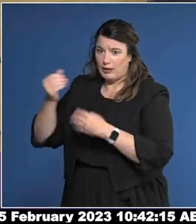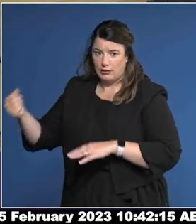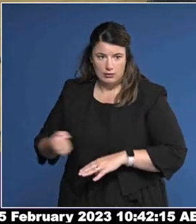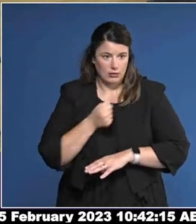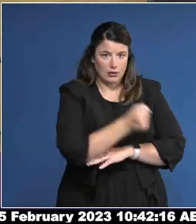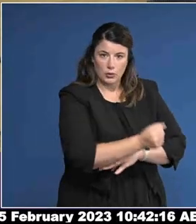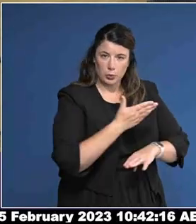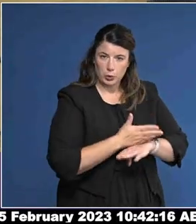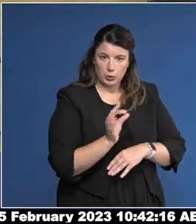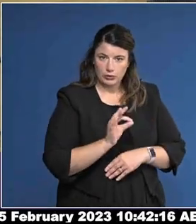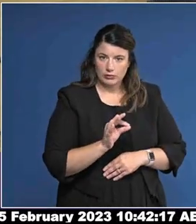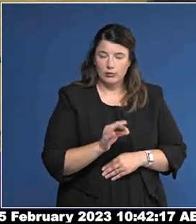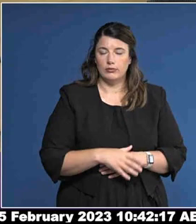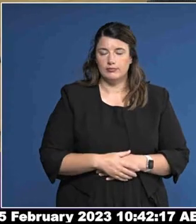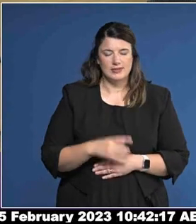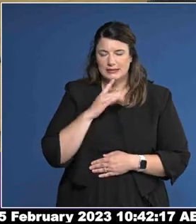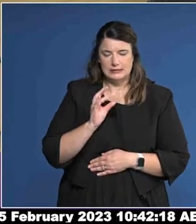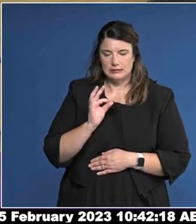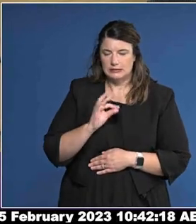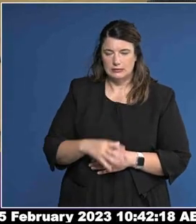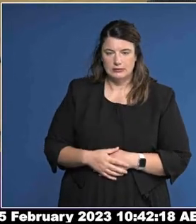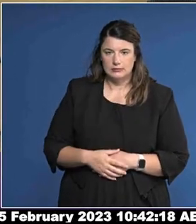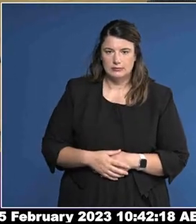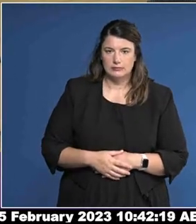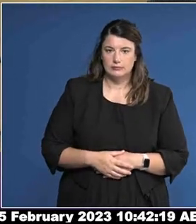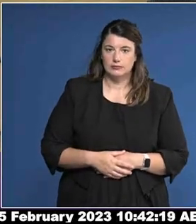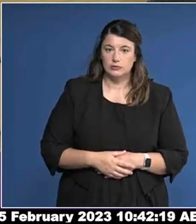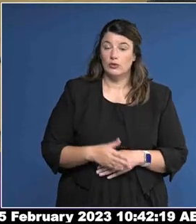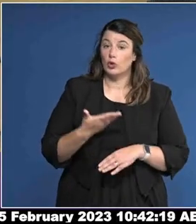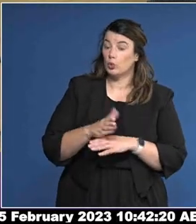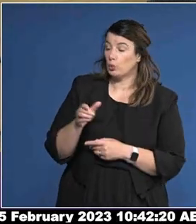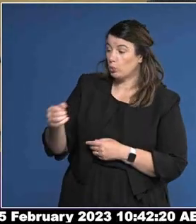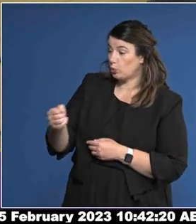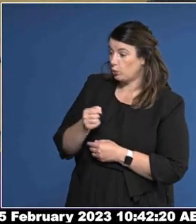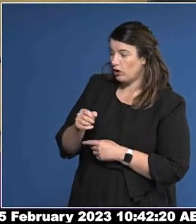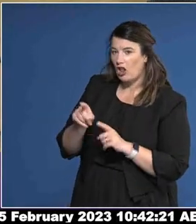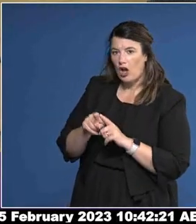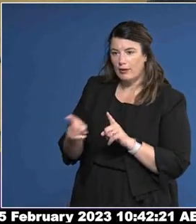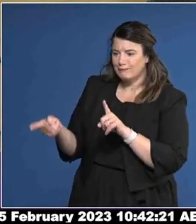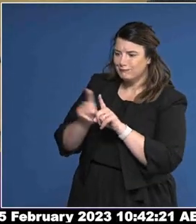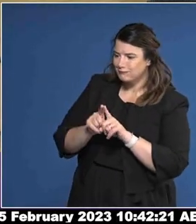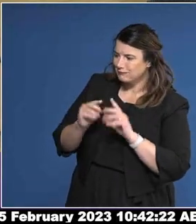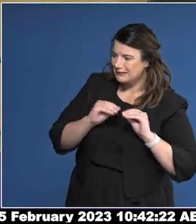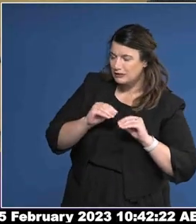No. MS EASTMAN: So is a lot of the training for the newer employees on-the-job training? Is that part of the training?